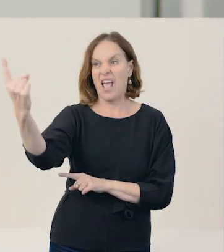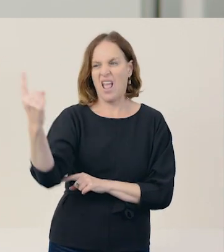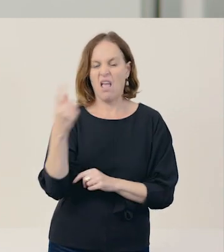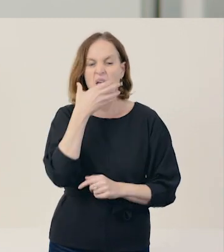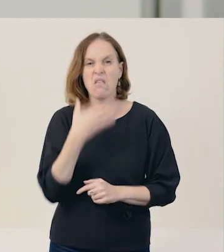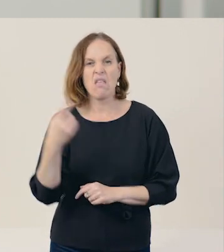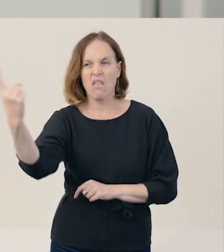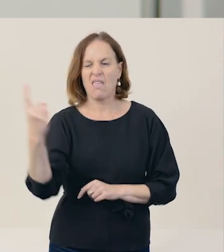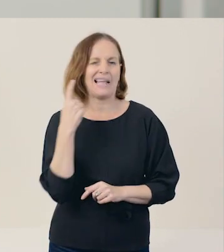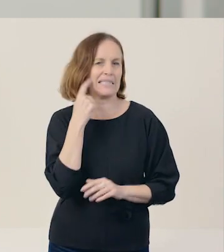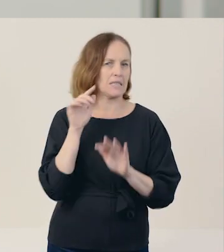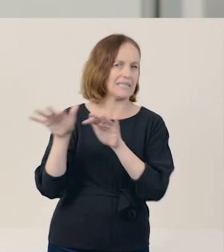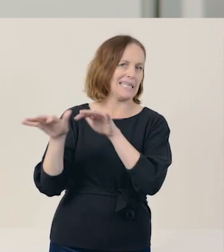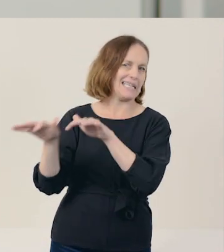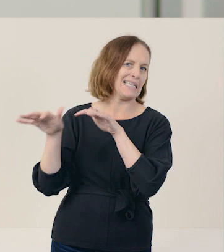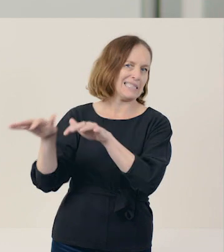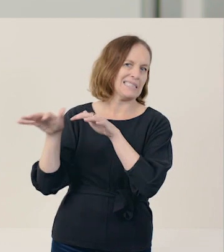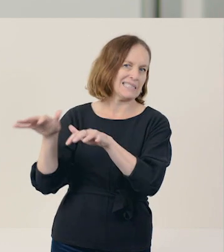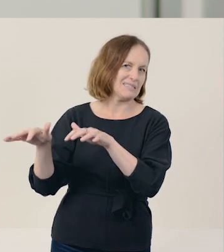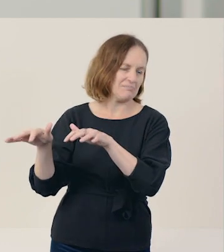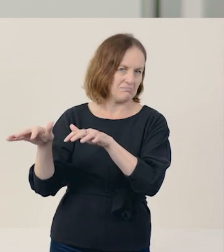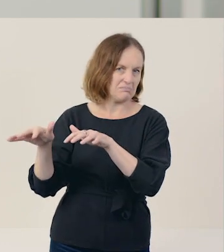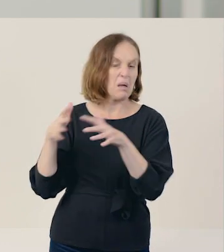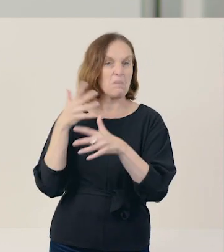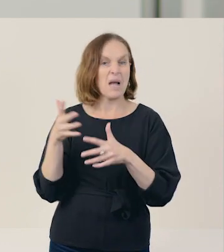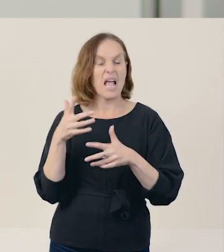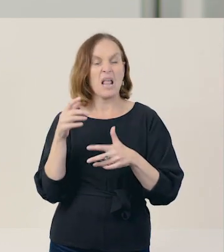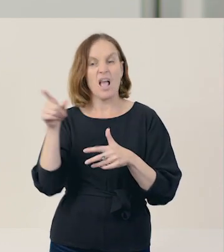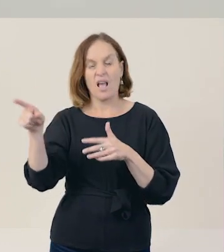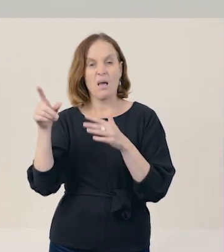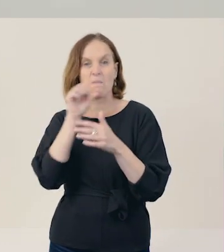from Ironbark is an easy target for jokes, and he might not like him very much.